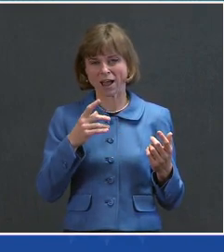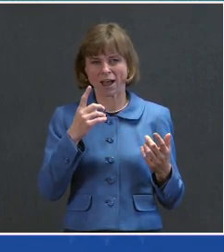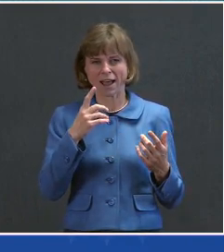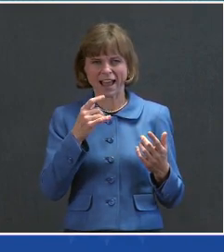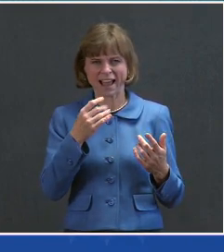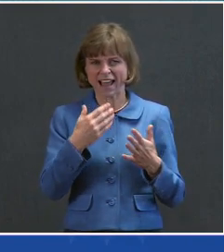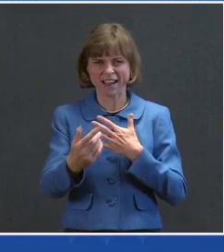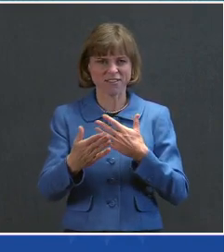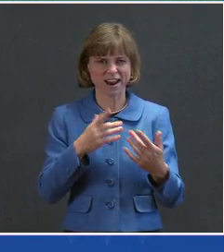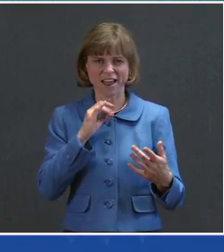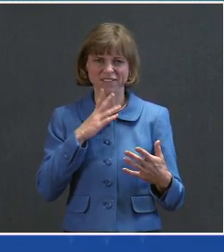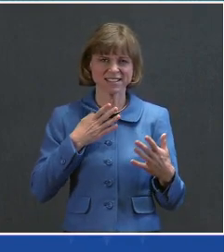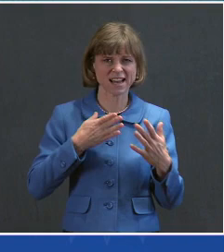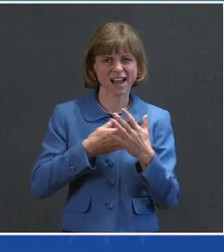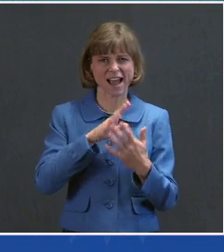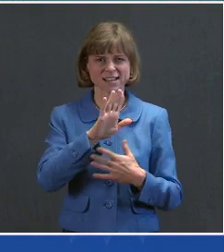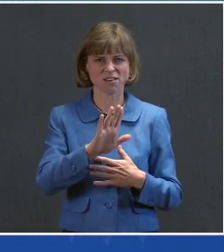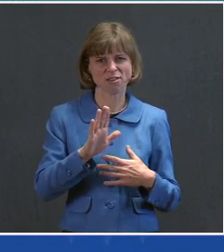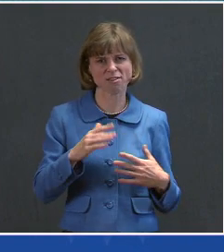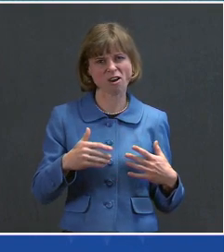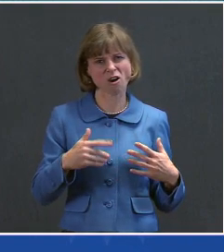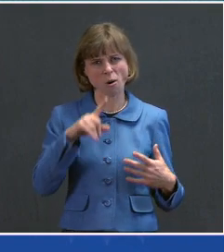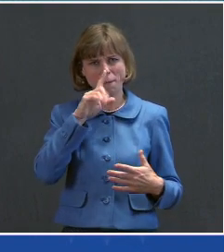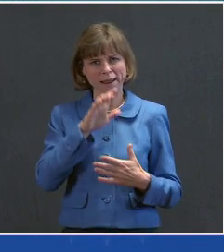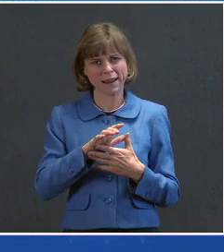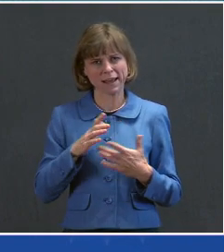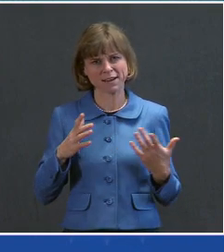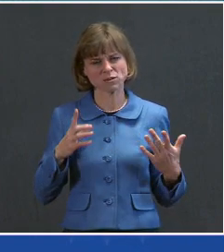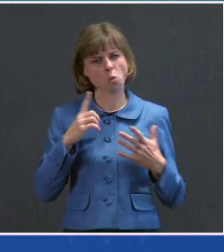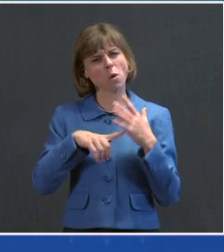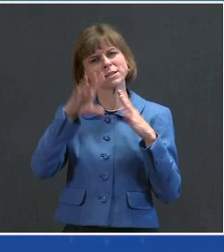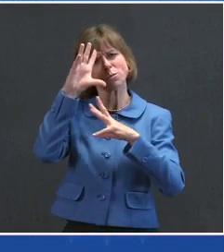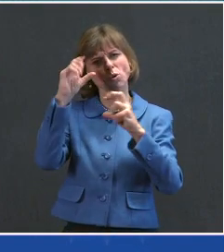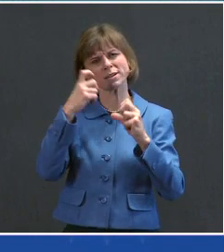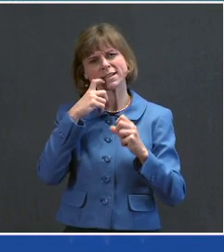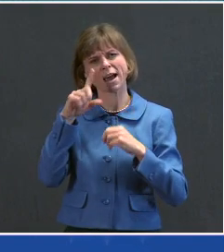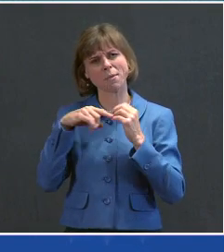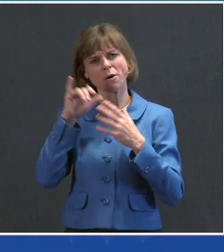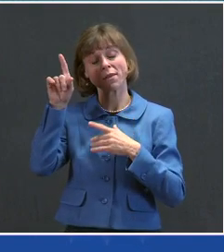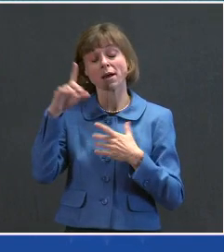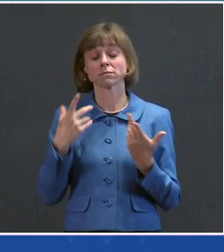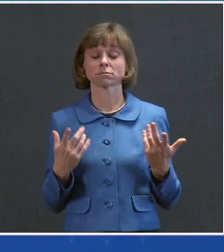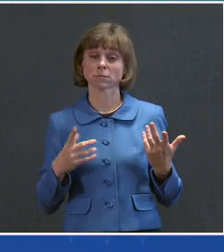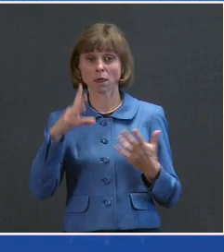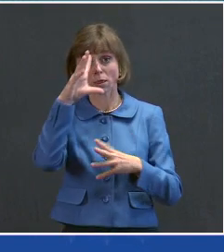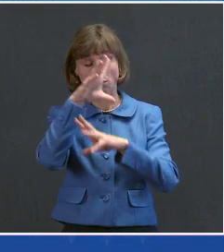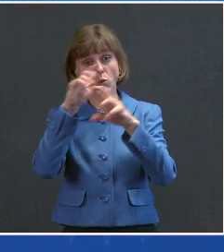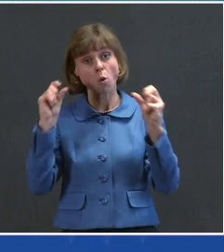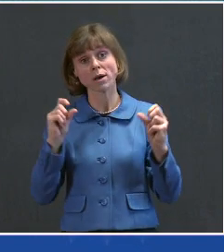say about those concerns? Ms. Psaki: The President has been a longtime supporter of Roe v. Wade.